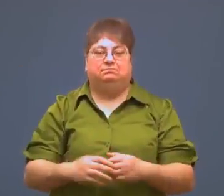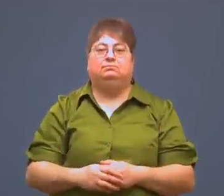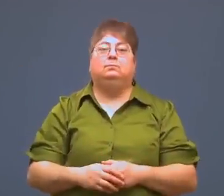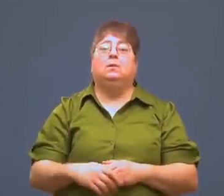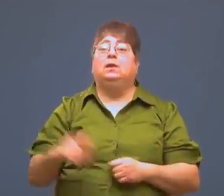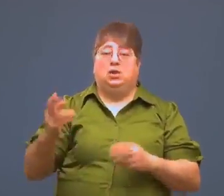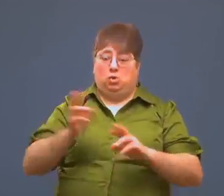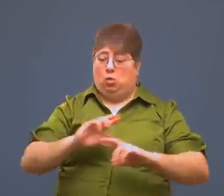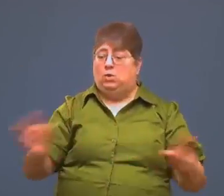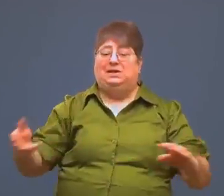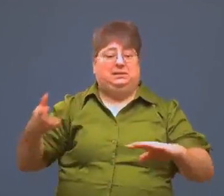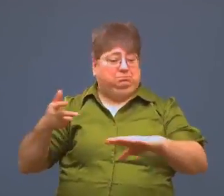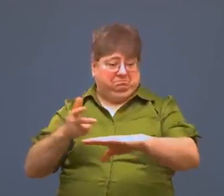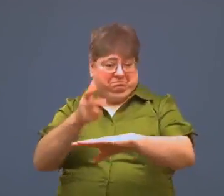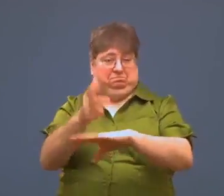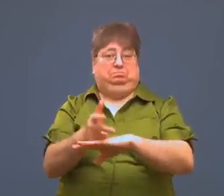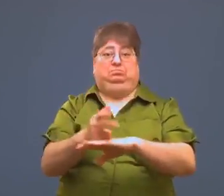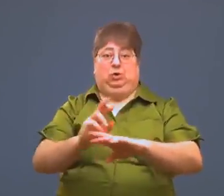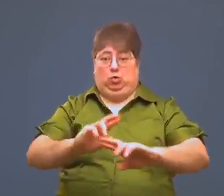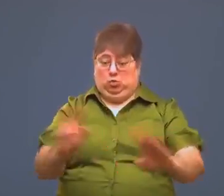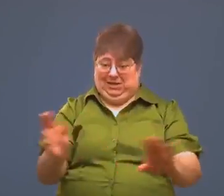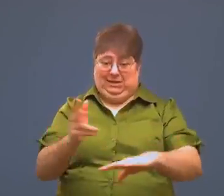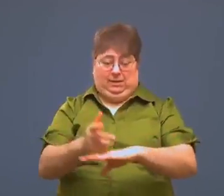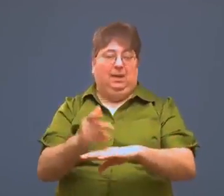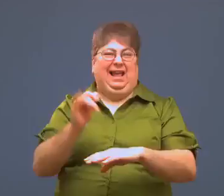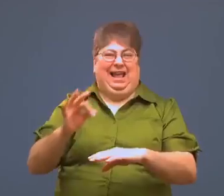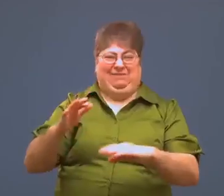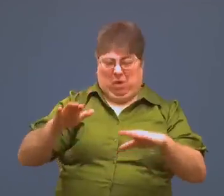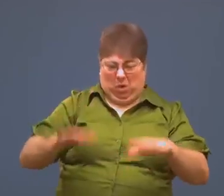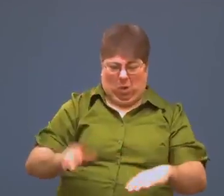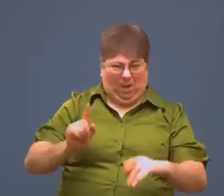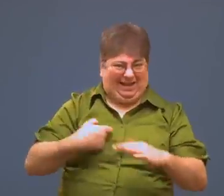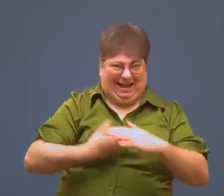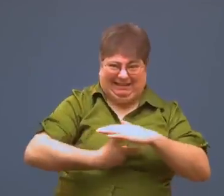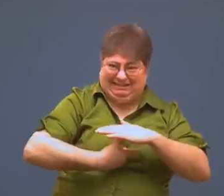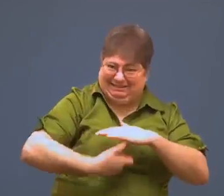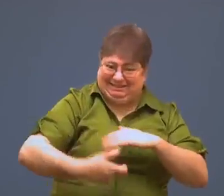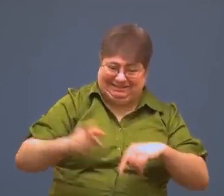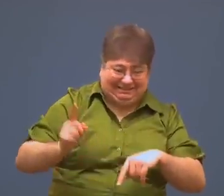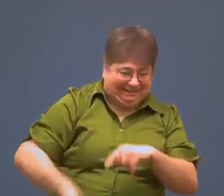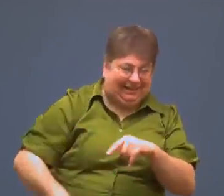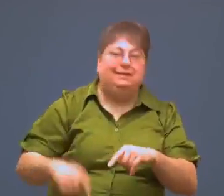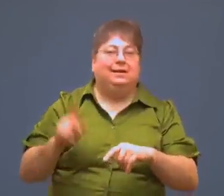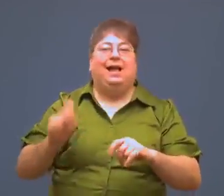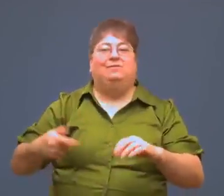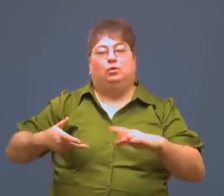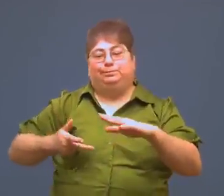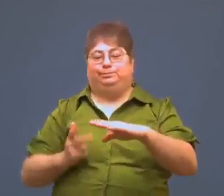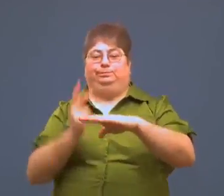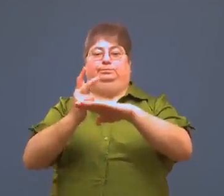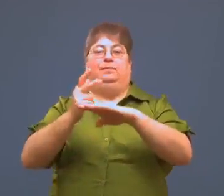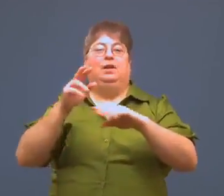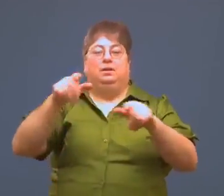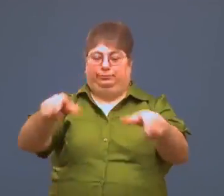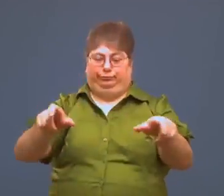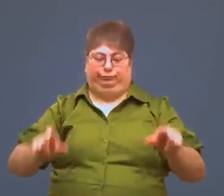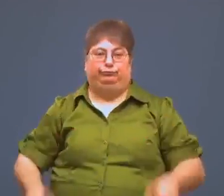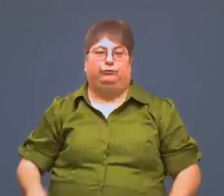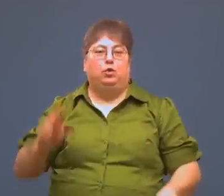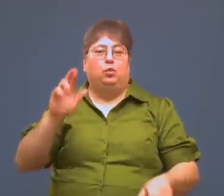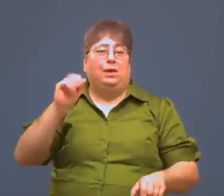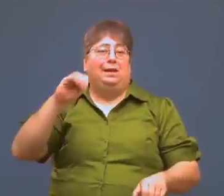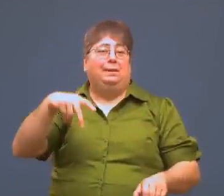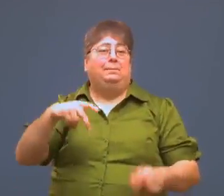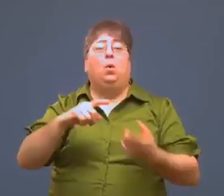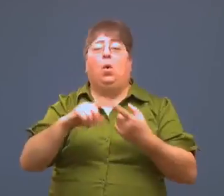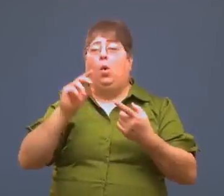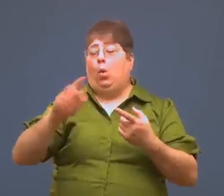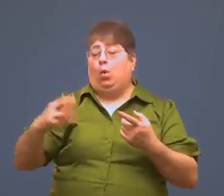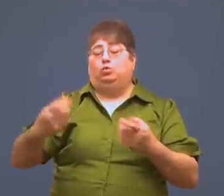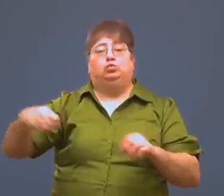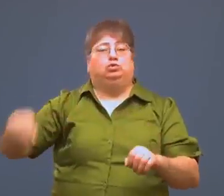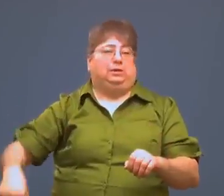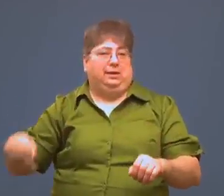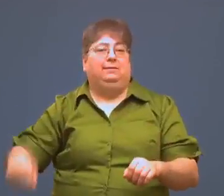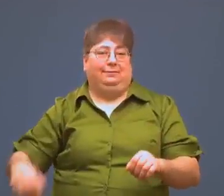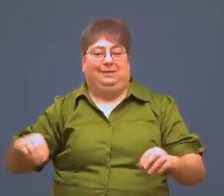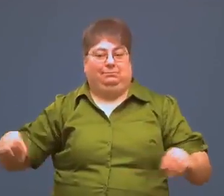When the car is ready, if it's too low, put it on ramps or jack it up